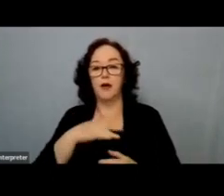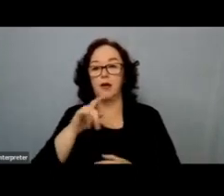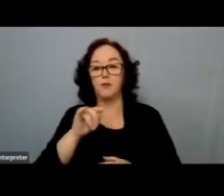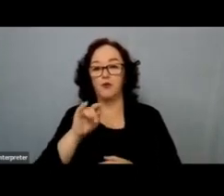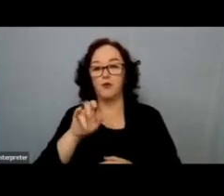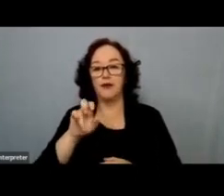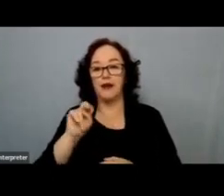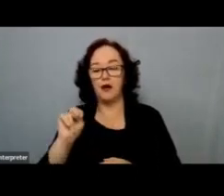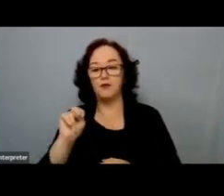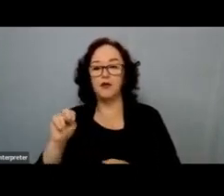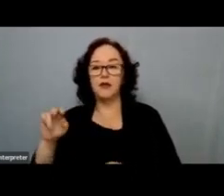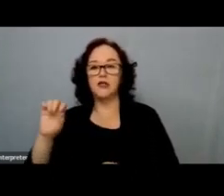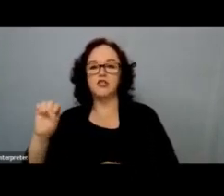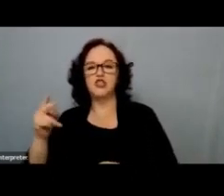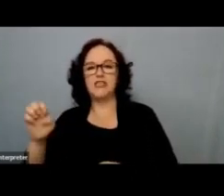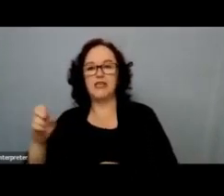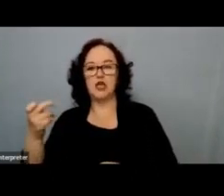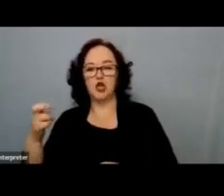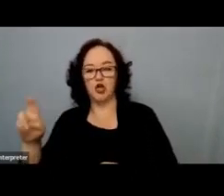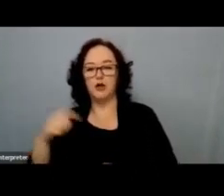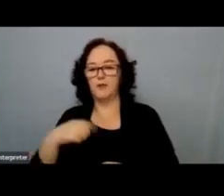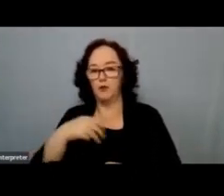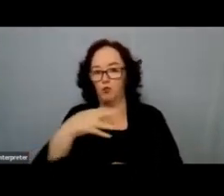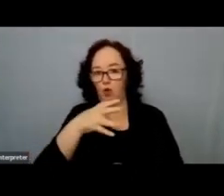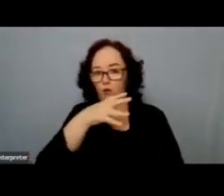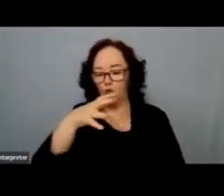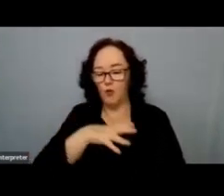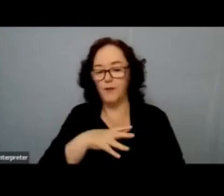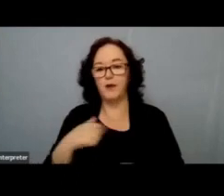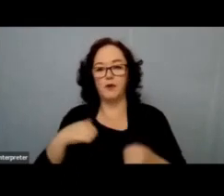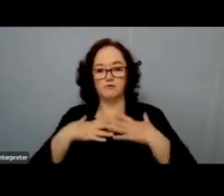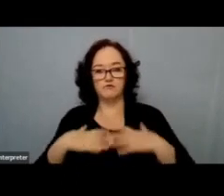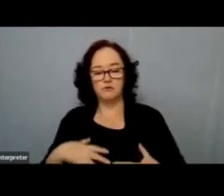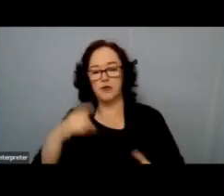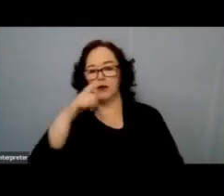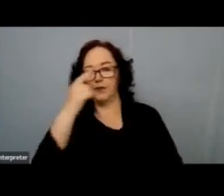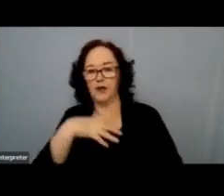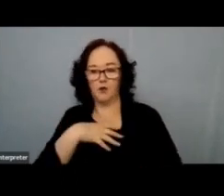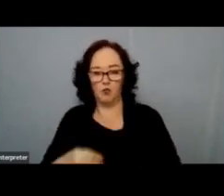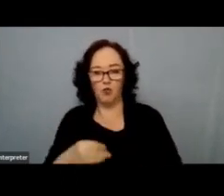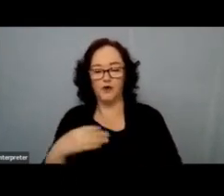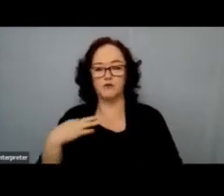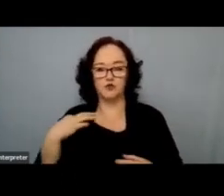I'm a white woman with dark hair pulled back wearing a black and white shirt. Next slide, please.